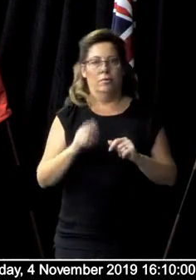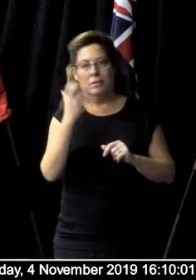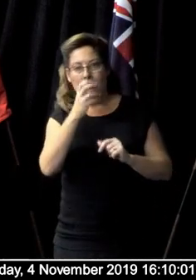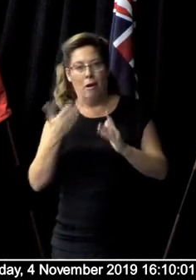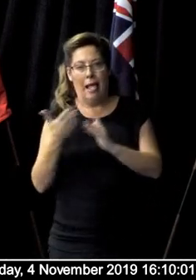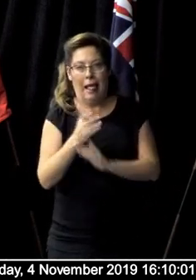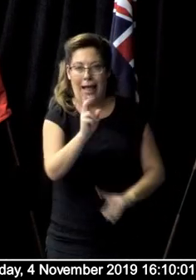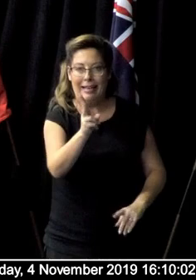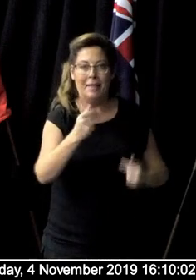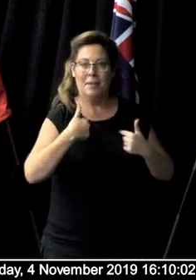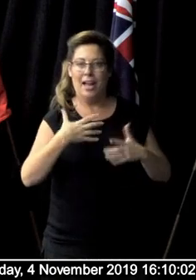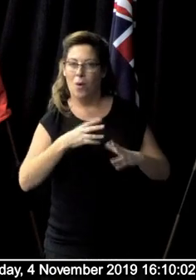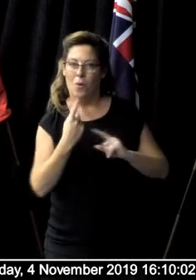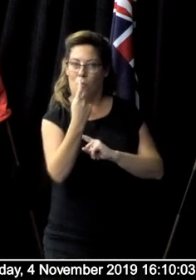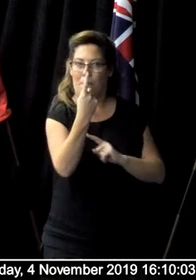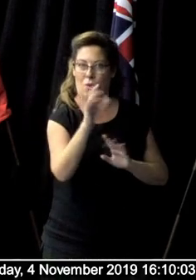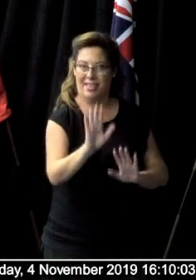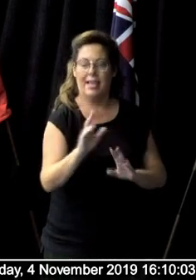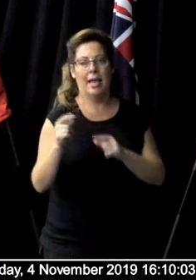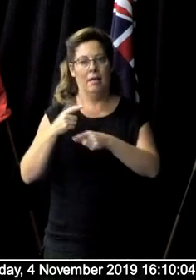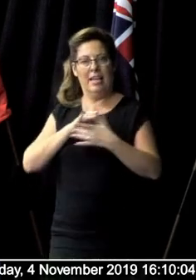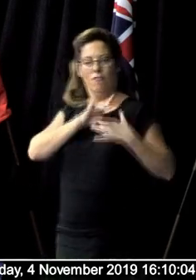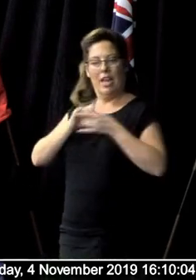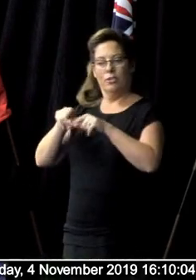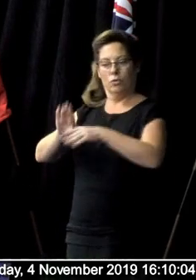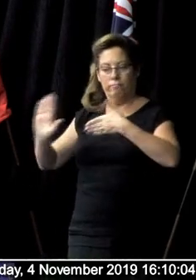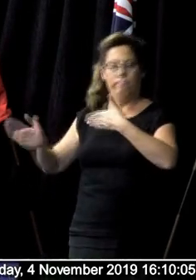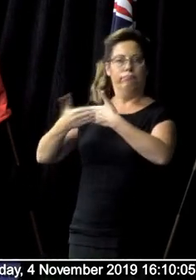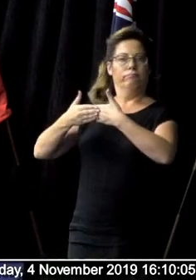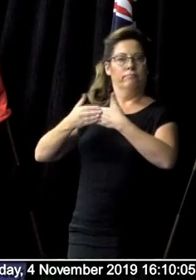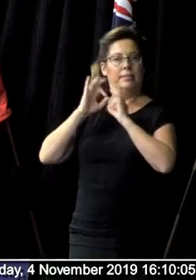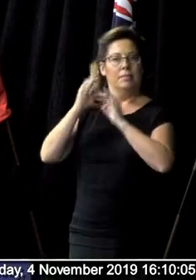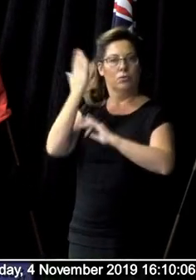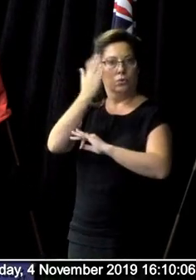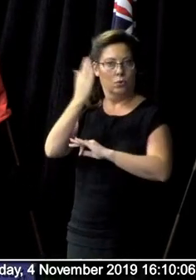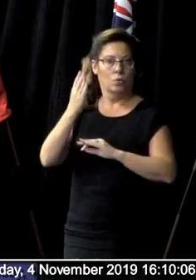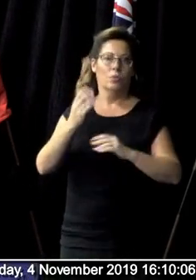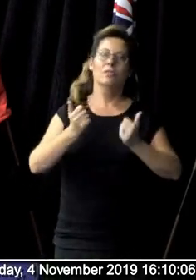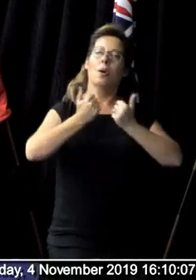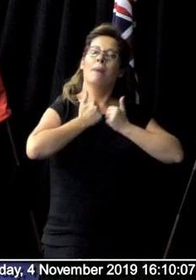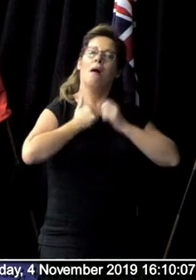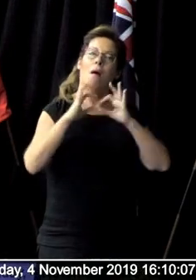So it just strikes me – so CRU has – was around when Queensland closed large